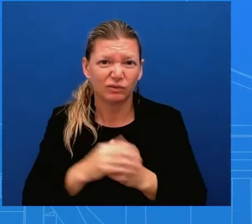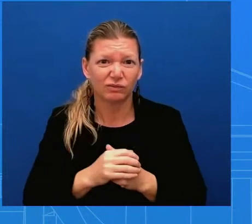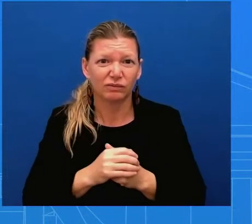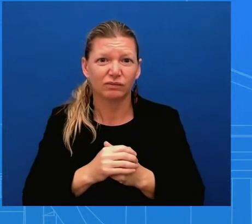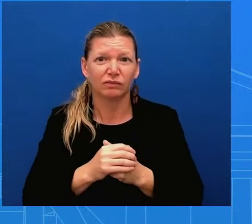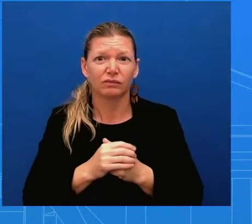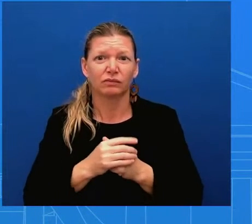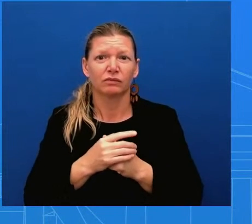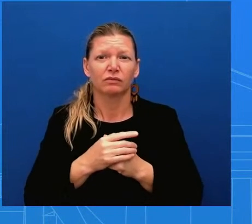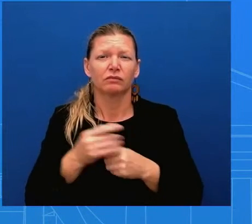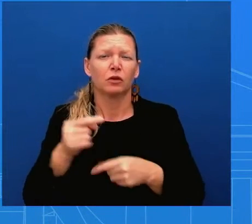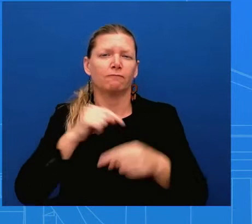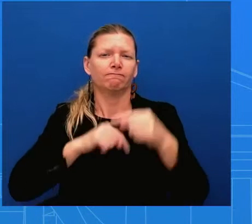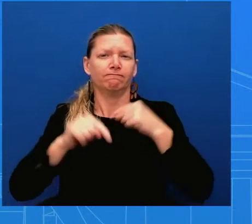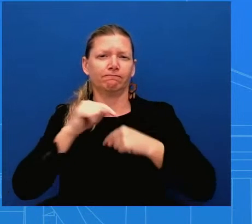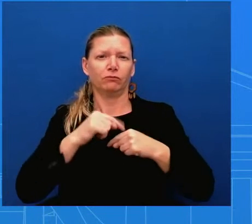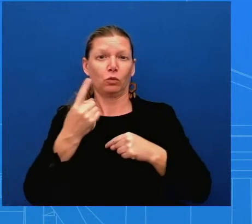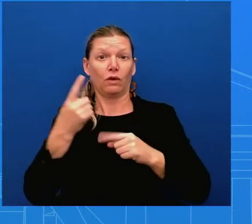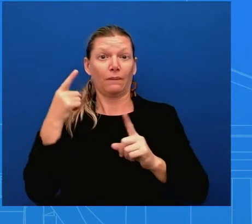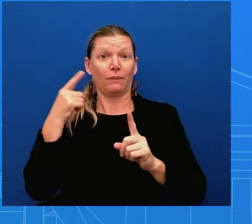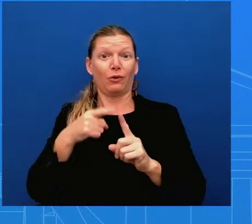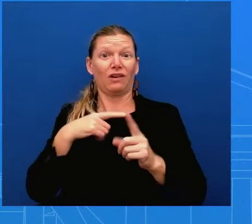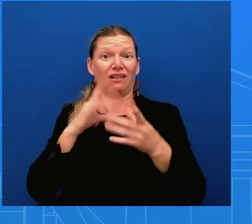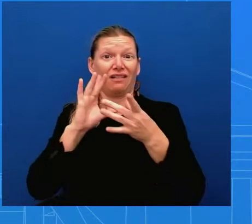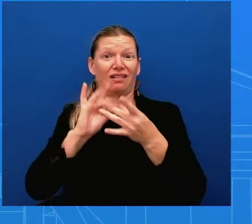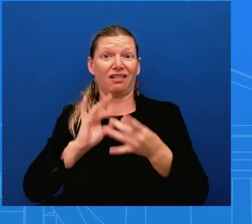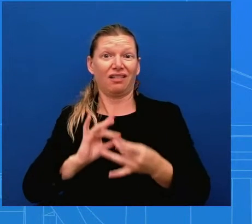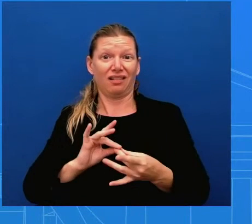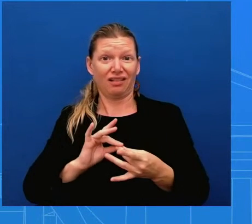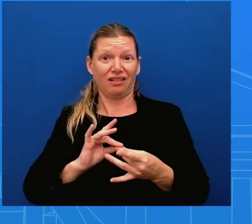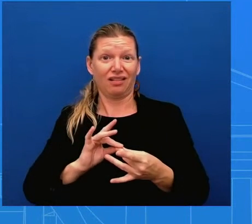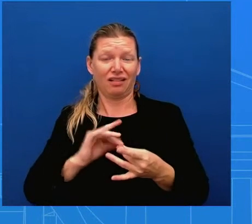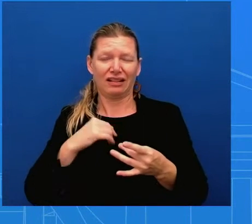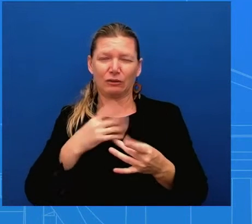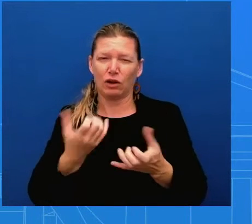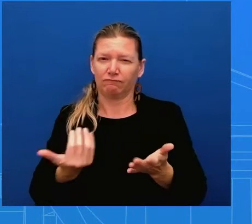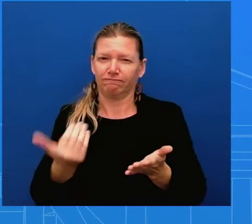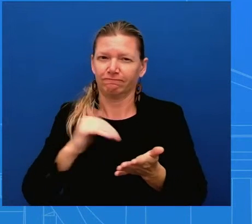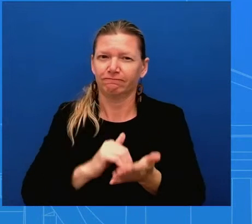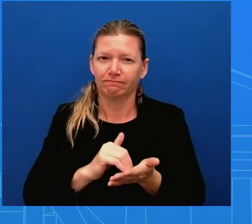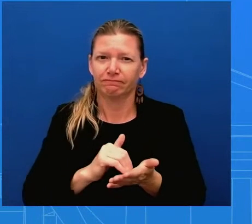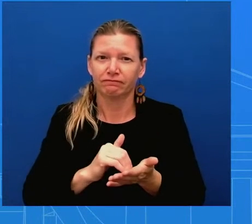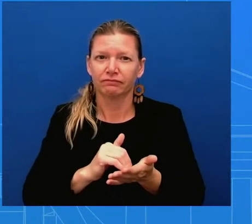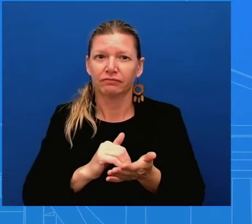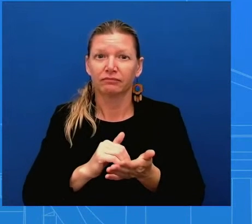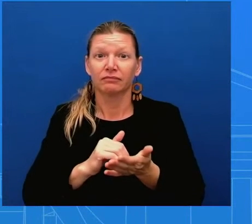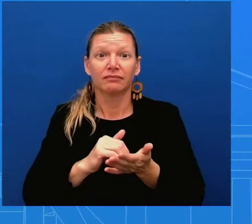a targeted operation, a larger operation on the ground or in the air -- has got to be connected to a strategic endgame